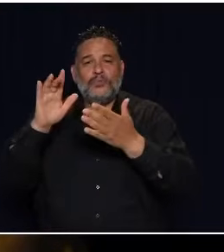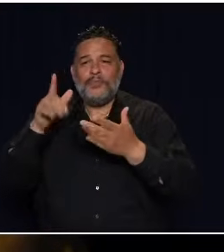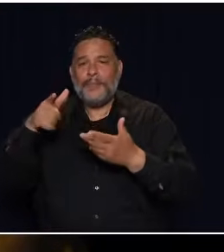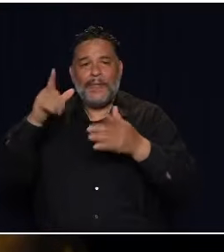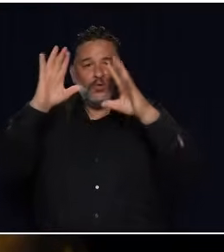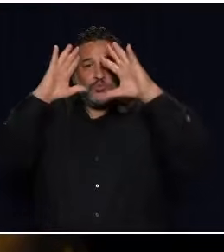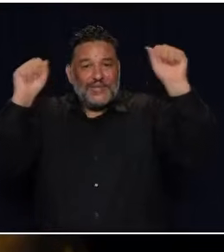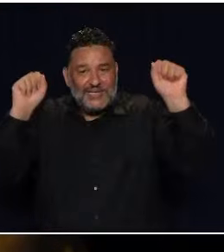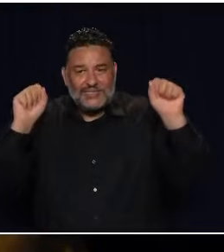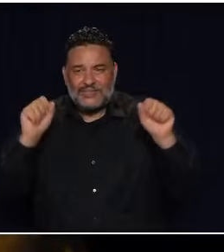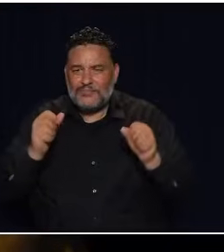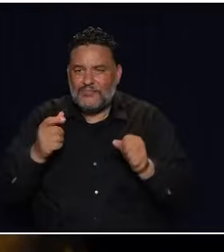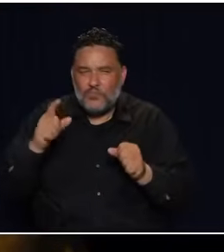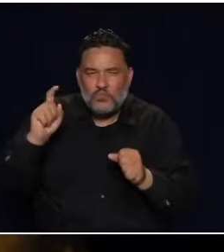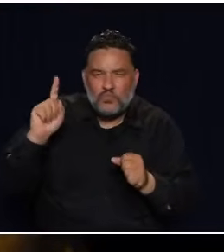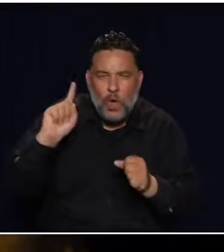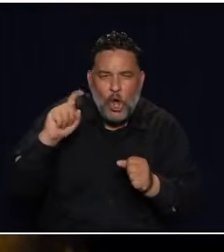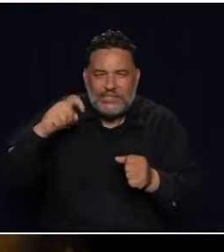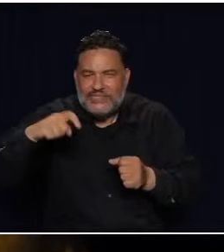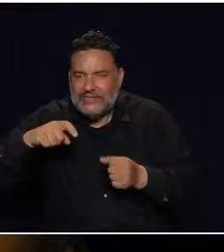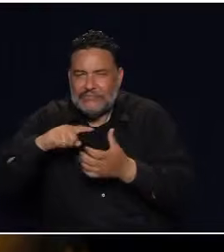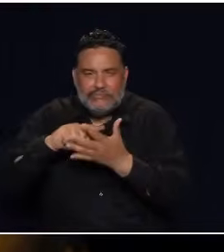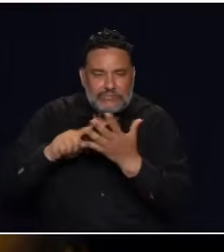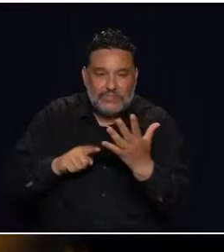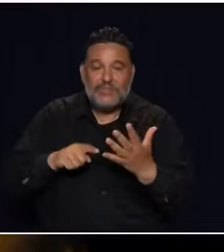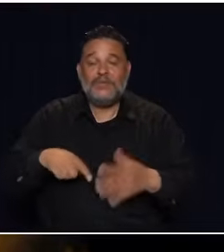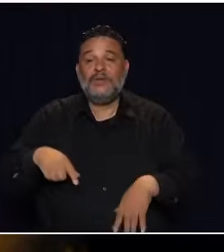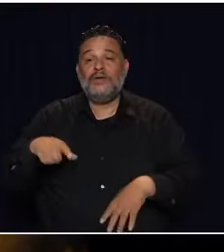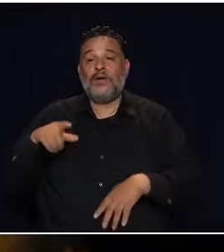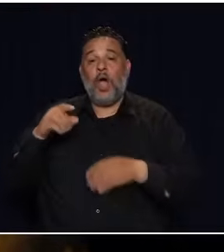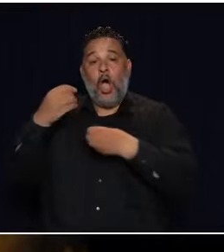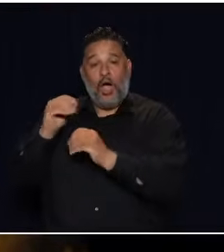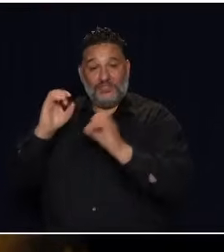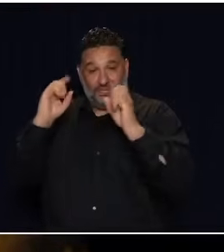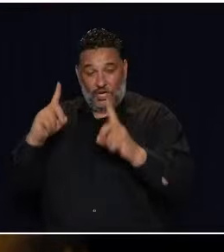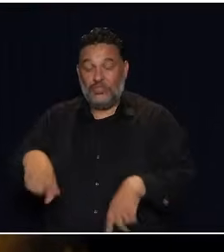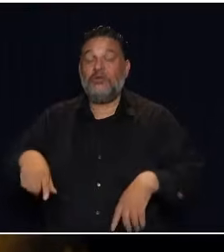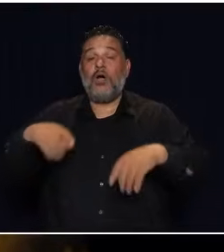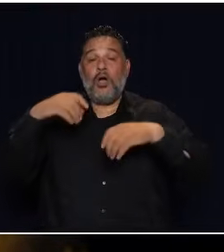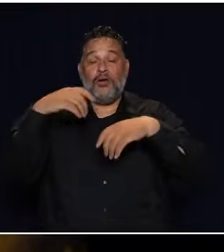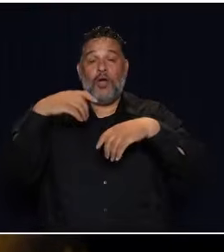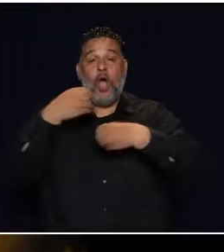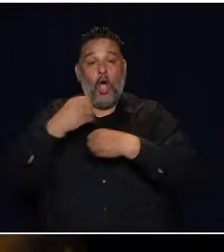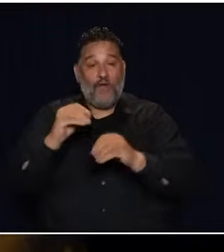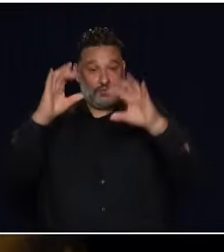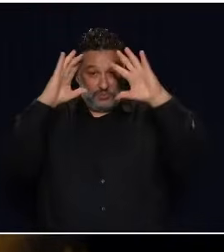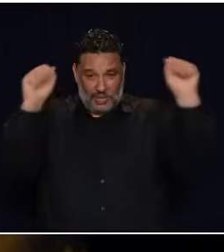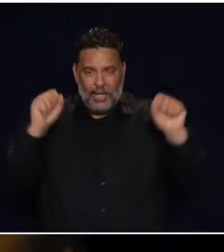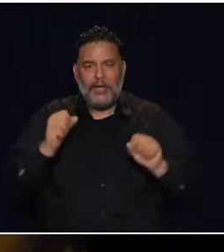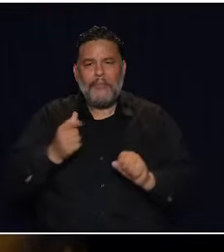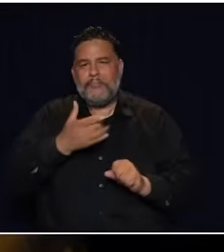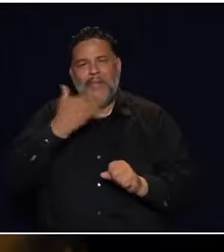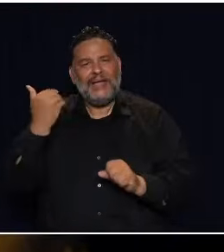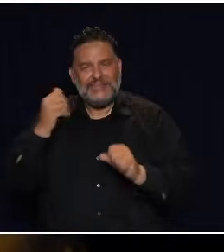TALKING WITH OUR EDUCATORS AND SCHOOL SUPERINTENDENTS. WHERE IS THE NEED? HOW CAN THE ARIZONA DEPARTMENT